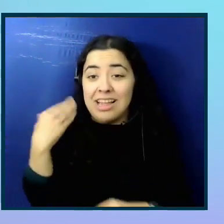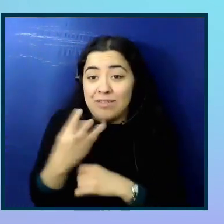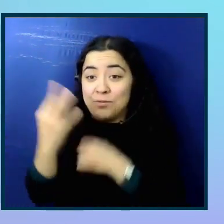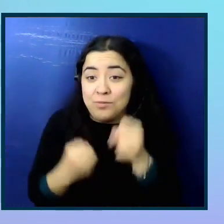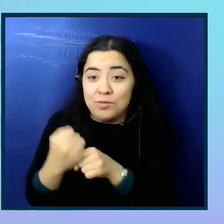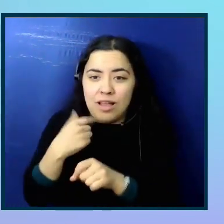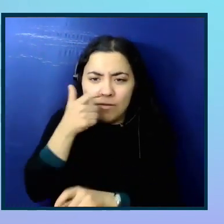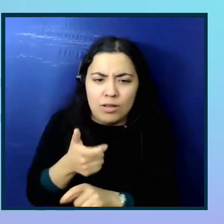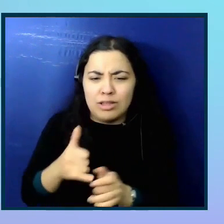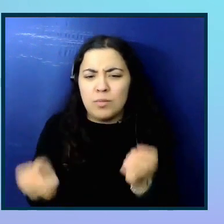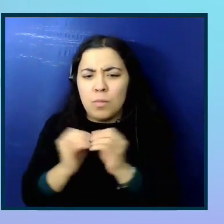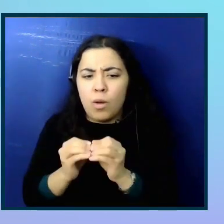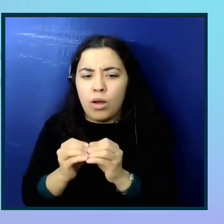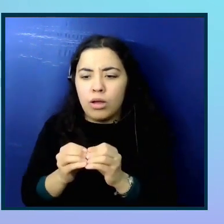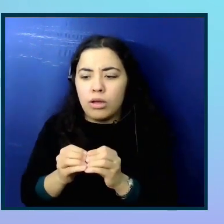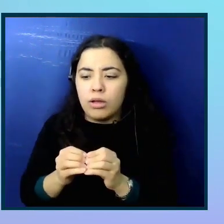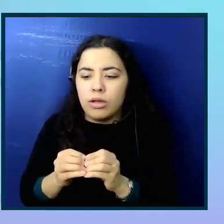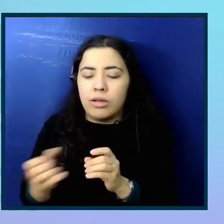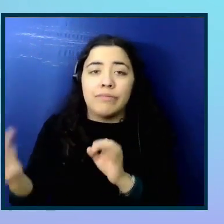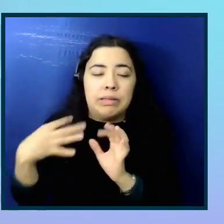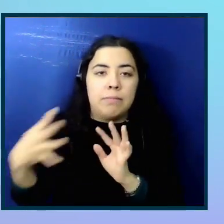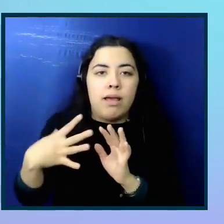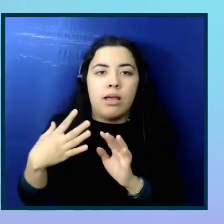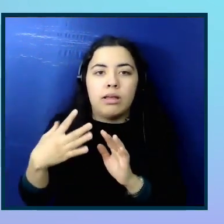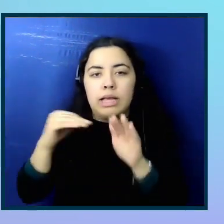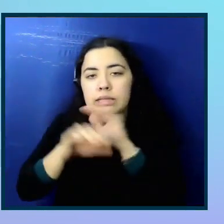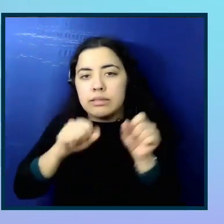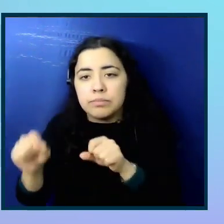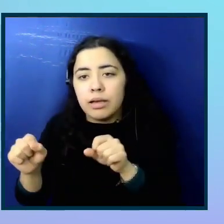The response to accessibility feedback is inquisitive and positive.